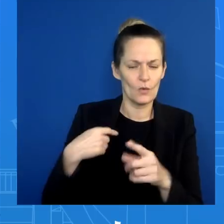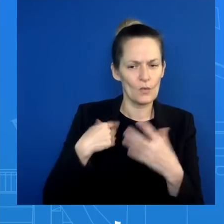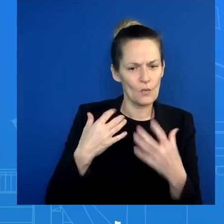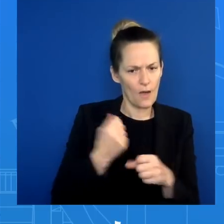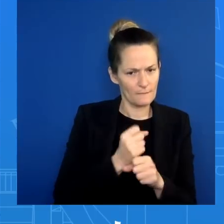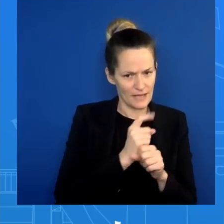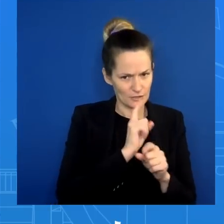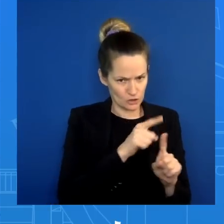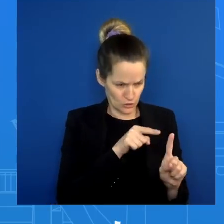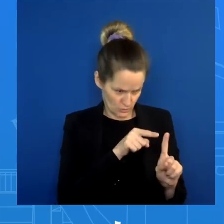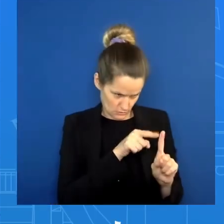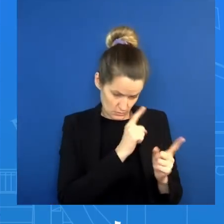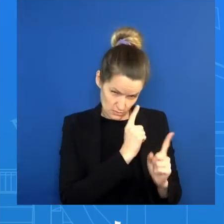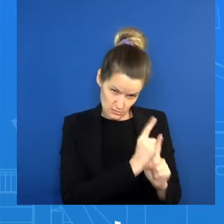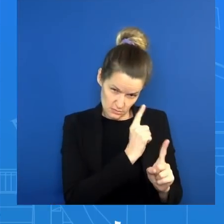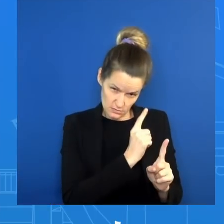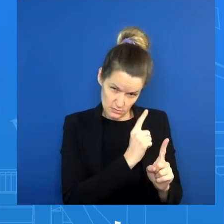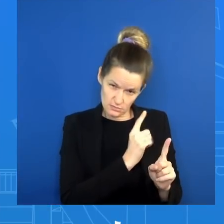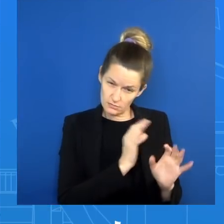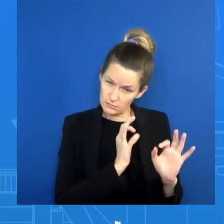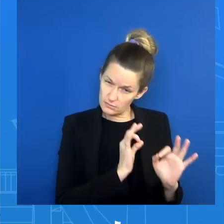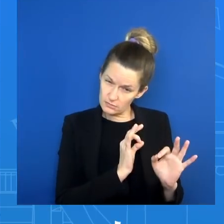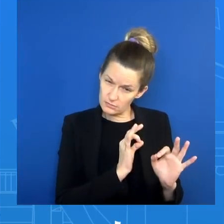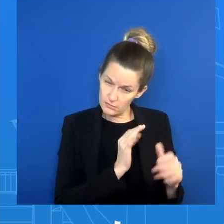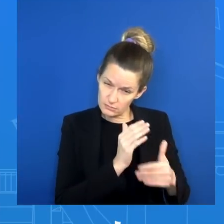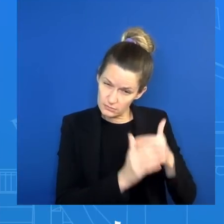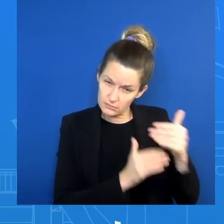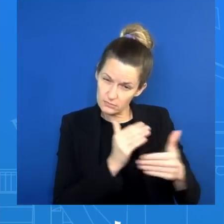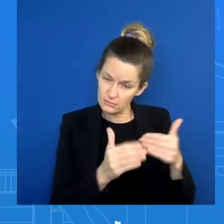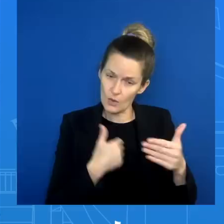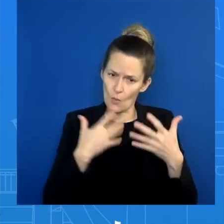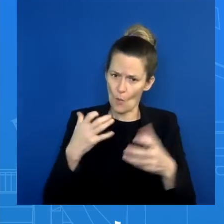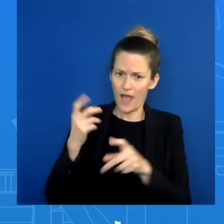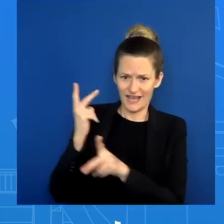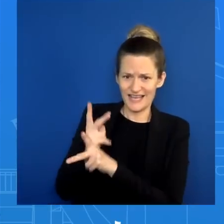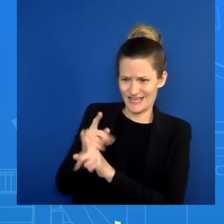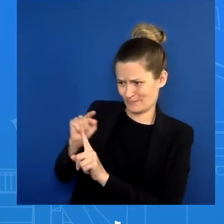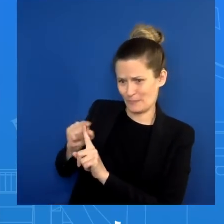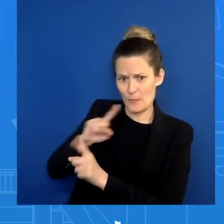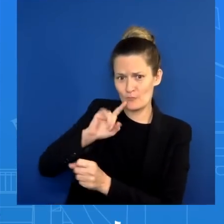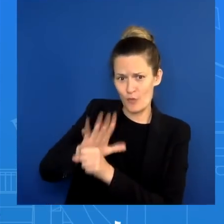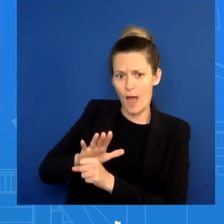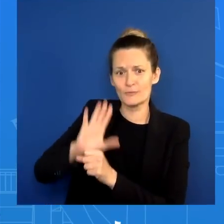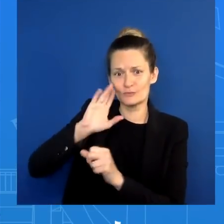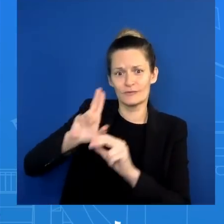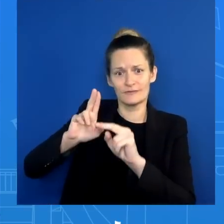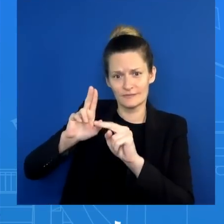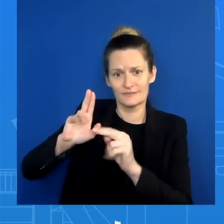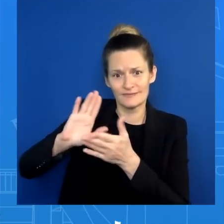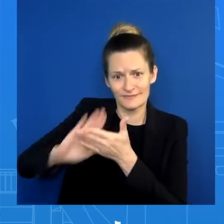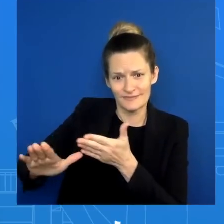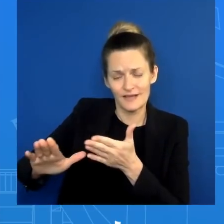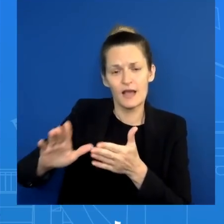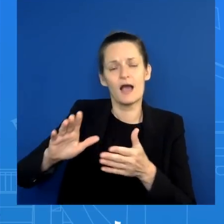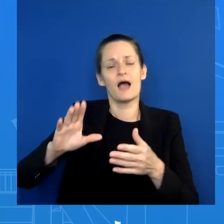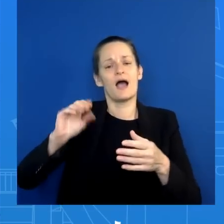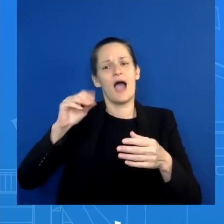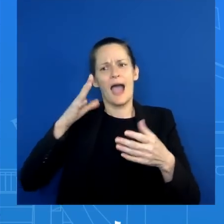but also do it in a smart, fiscally responsible way. I guess I'm going to use that word because that is what our process has been.